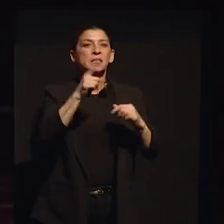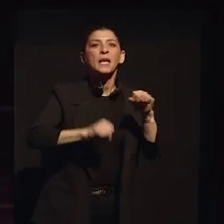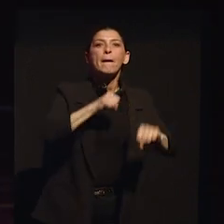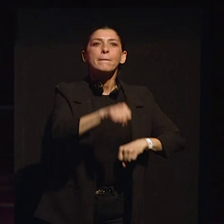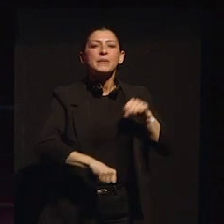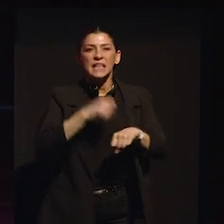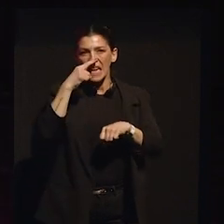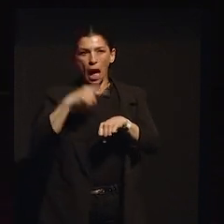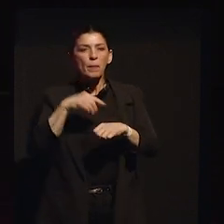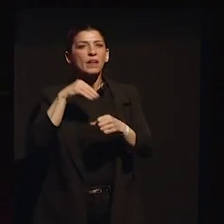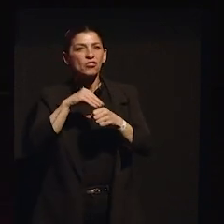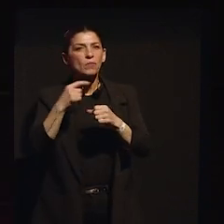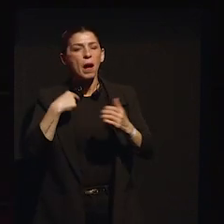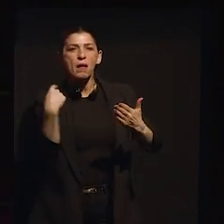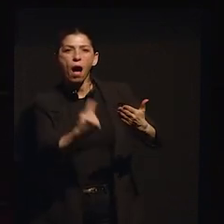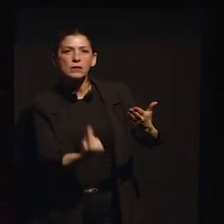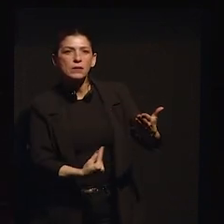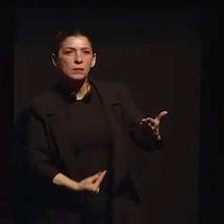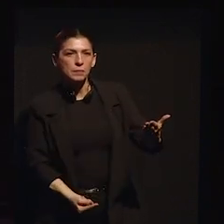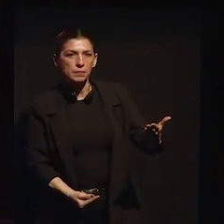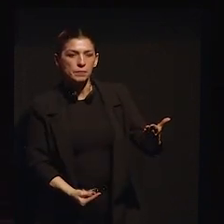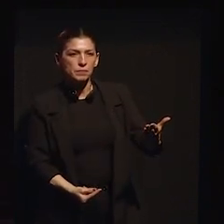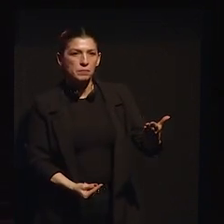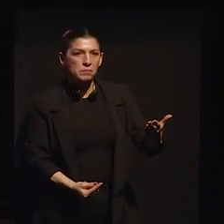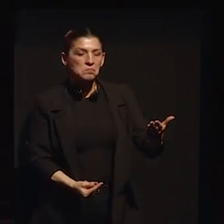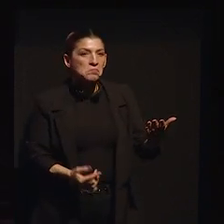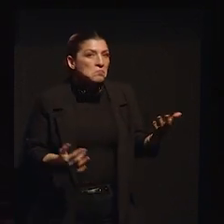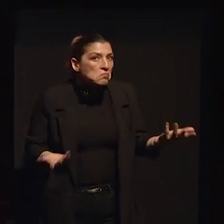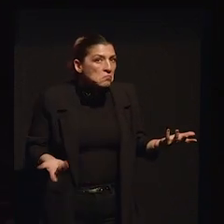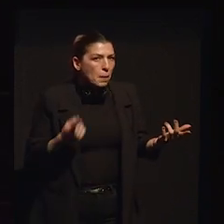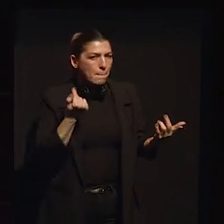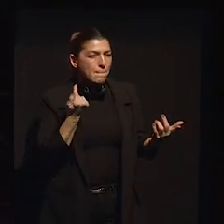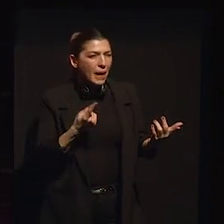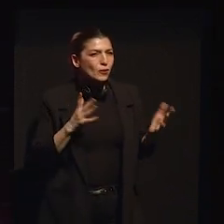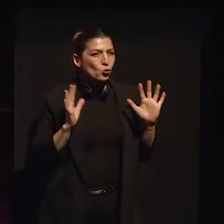you don’t act. You have to believe. We wrote a mythology to believe in the bicycle.